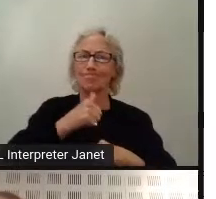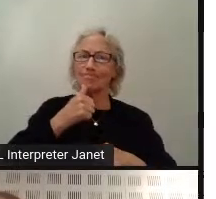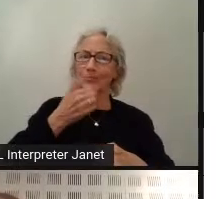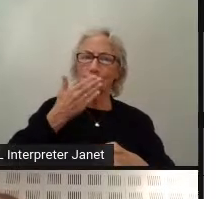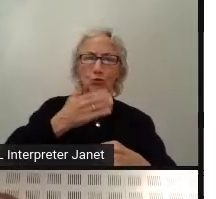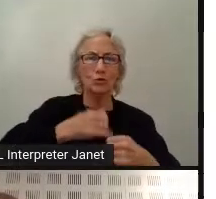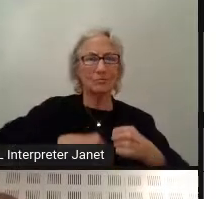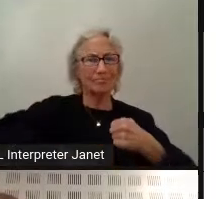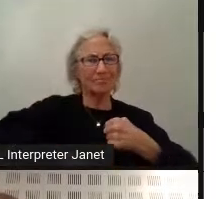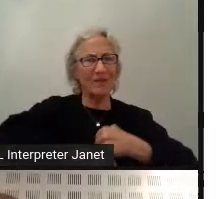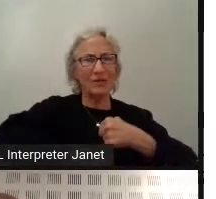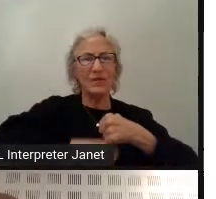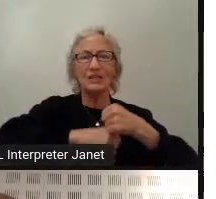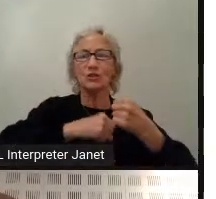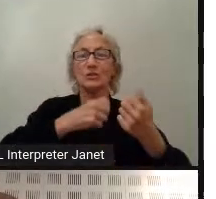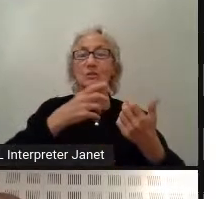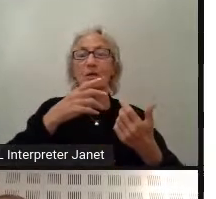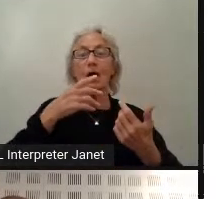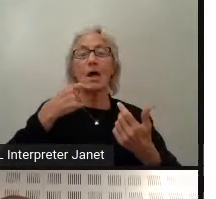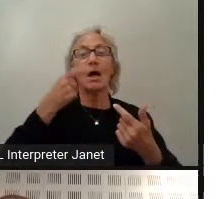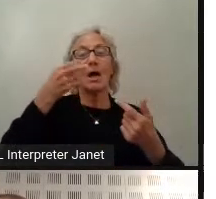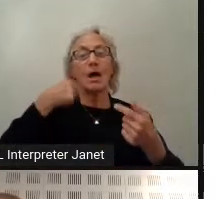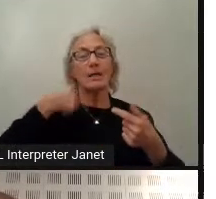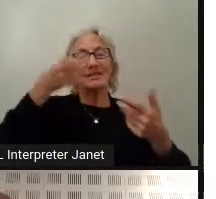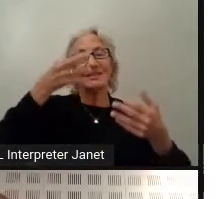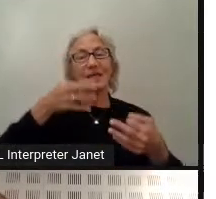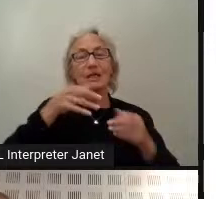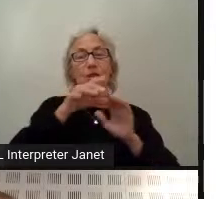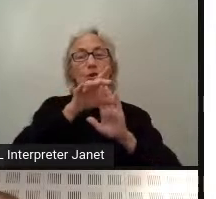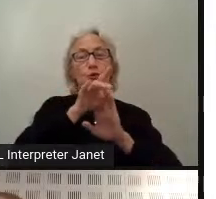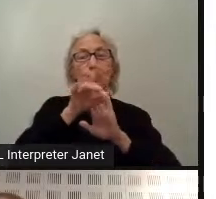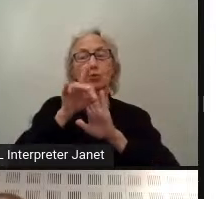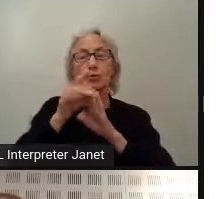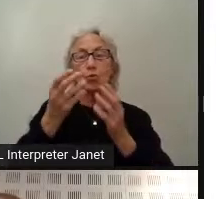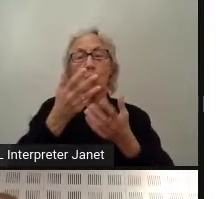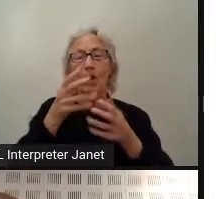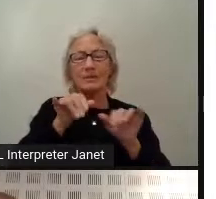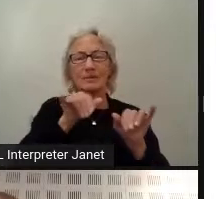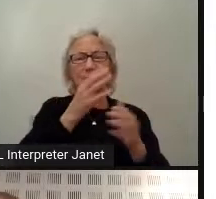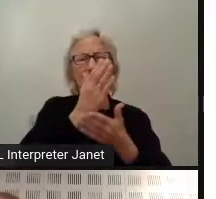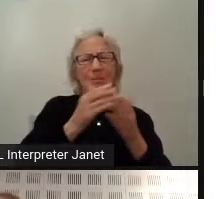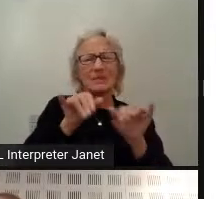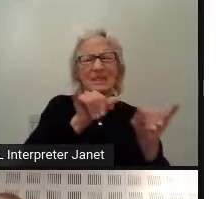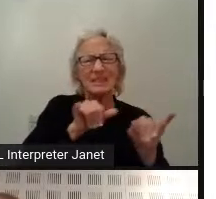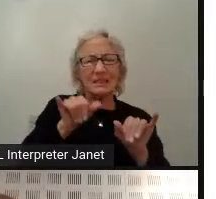when you want to build a website you can choose really, really standard rock solid foundations.